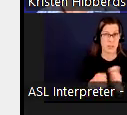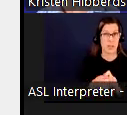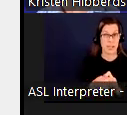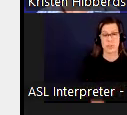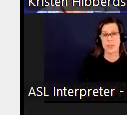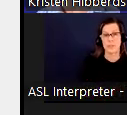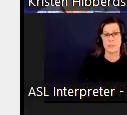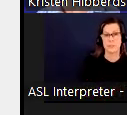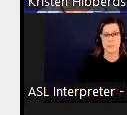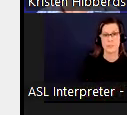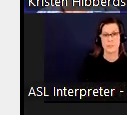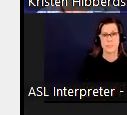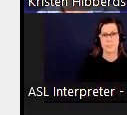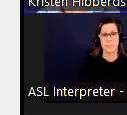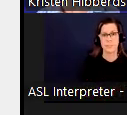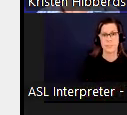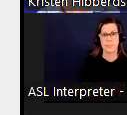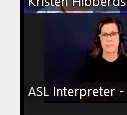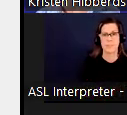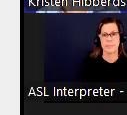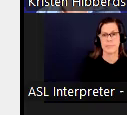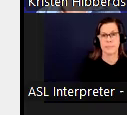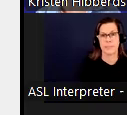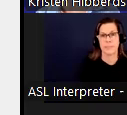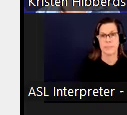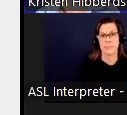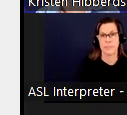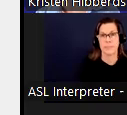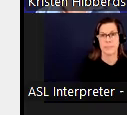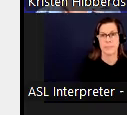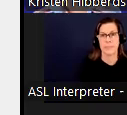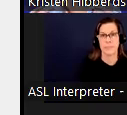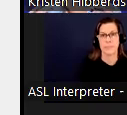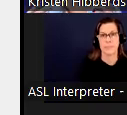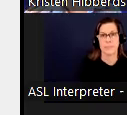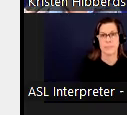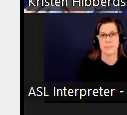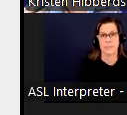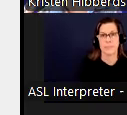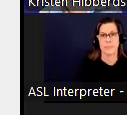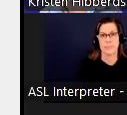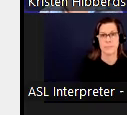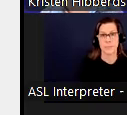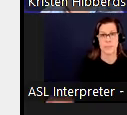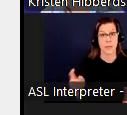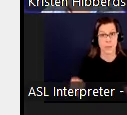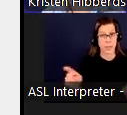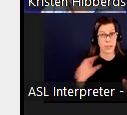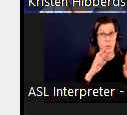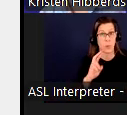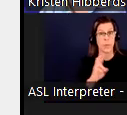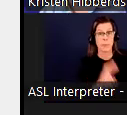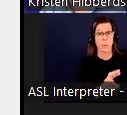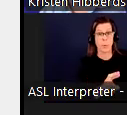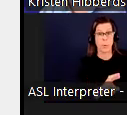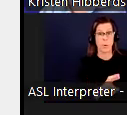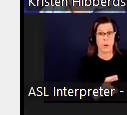you're making that report, so when that report is made in good faith,